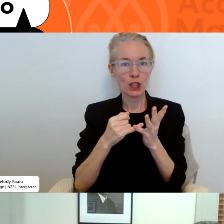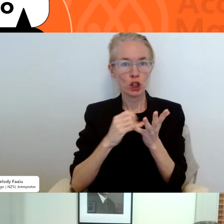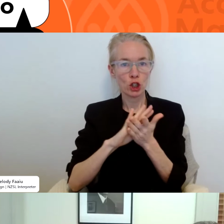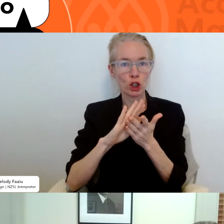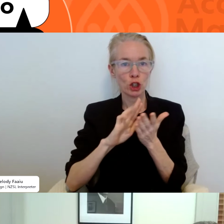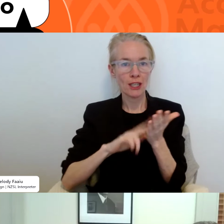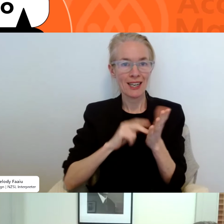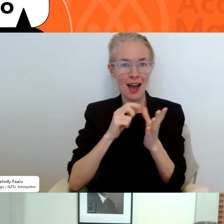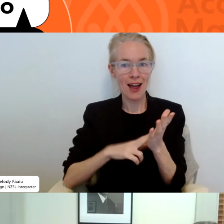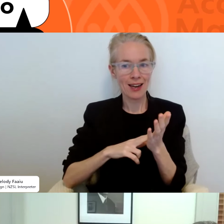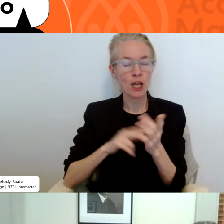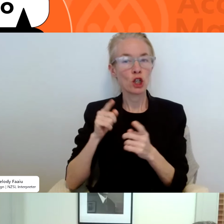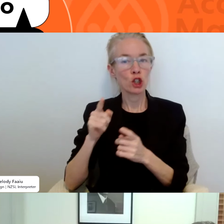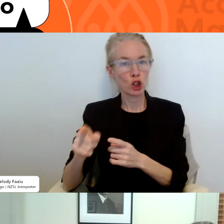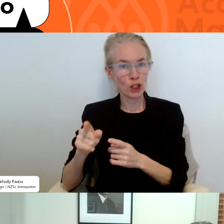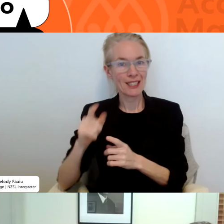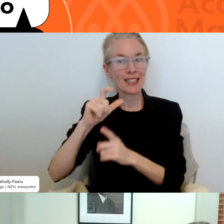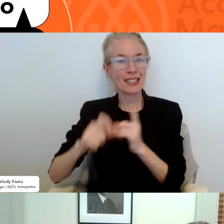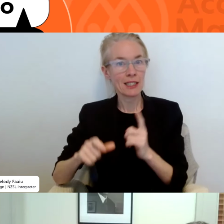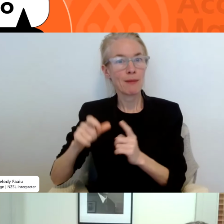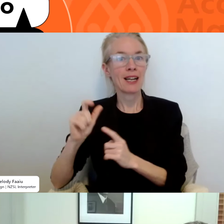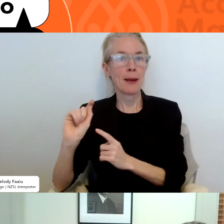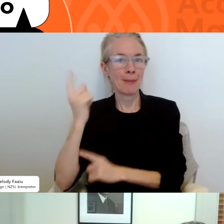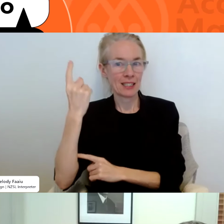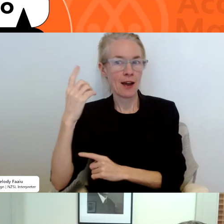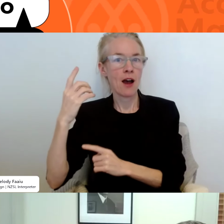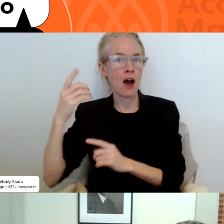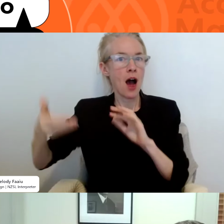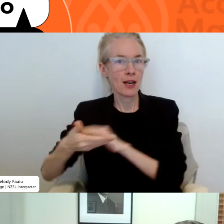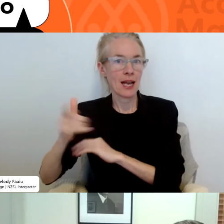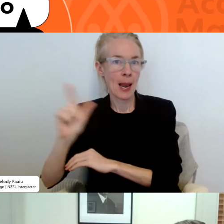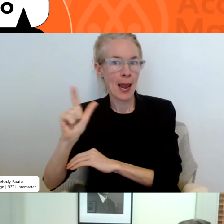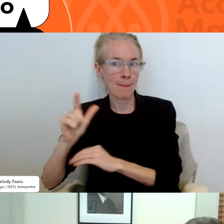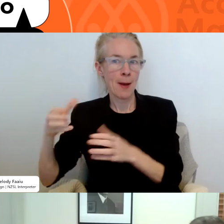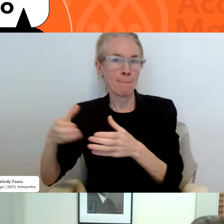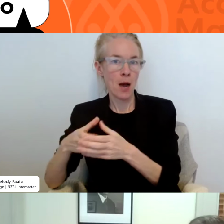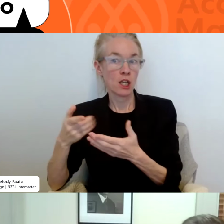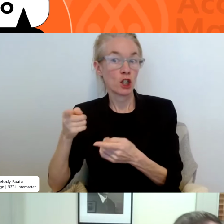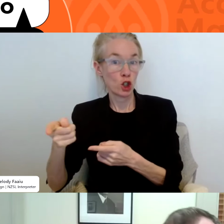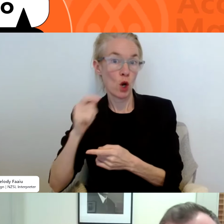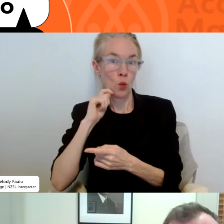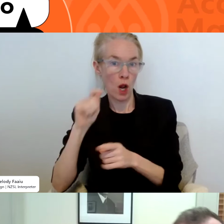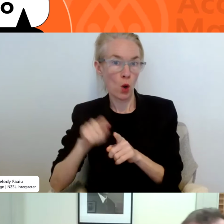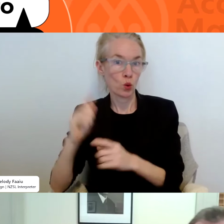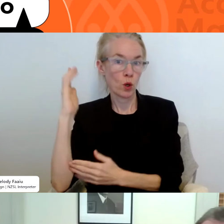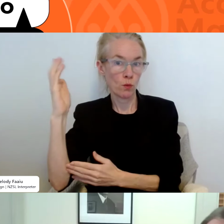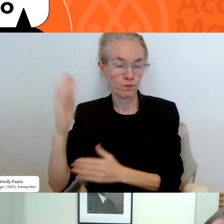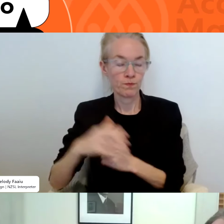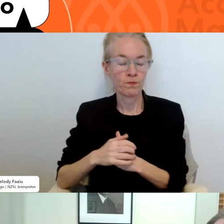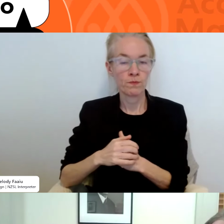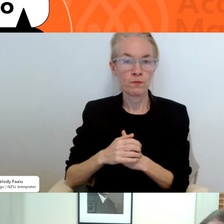the Labour Party. Thank you so much for being here with us and